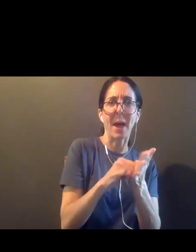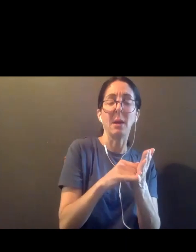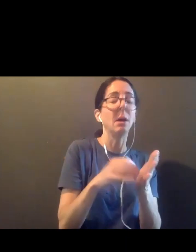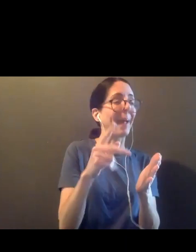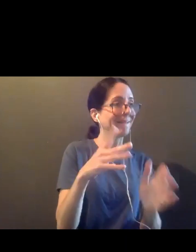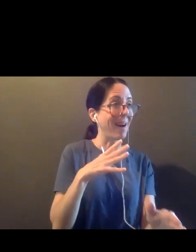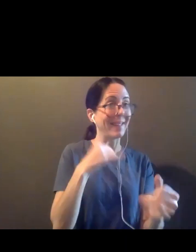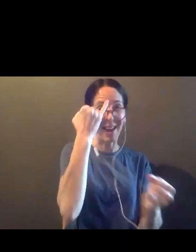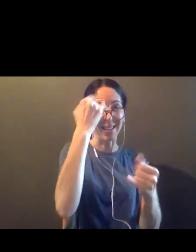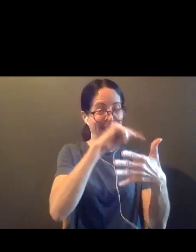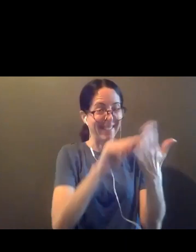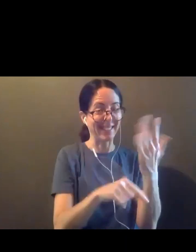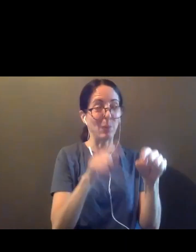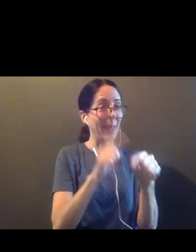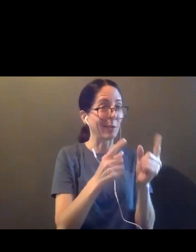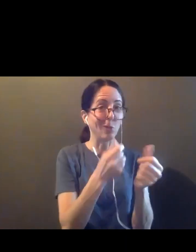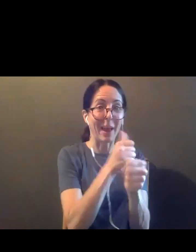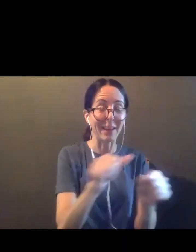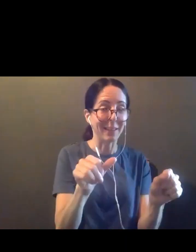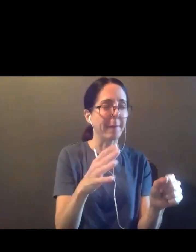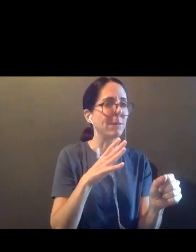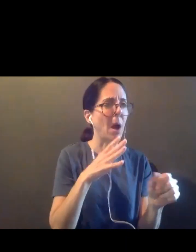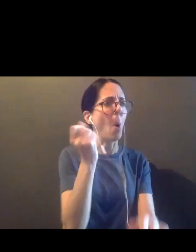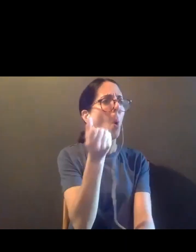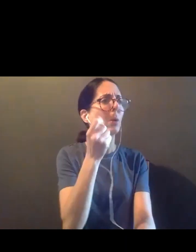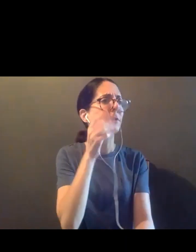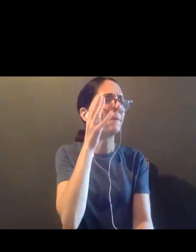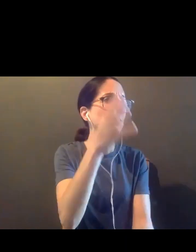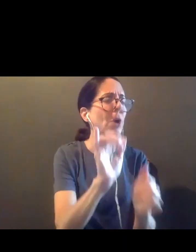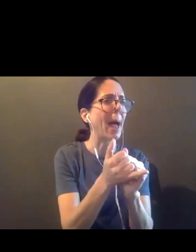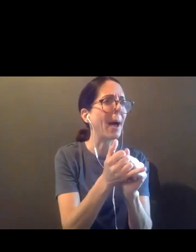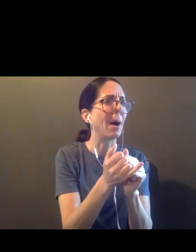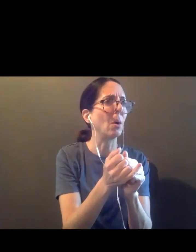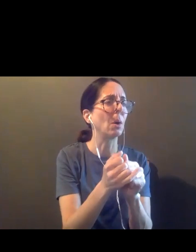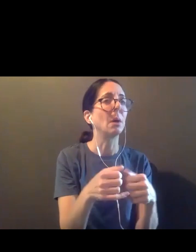And how can we address those questions? Sometimes it is a no or sometimes it is a not yet.